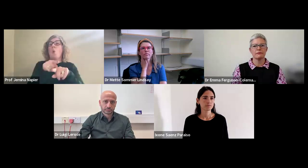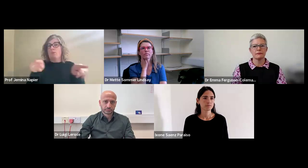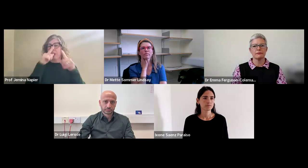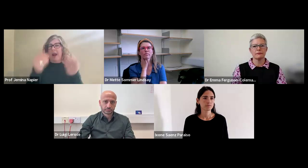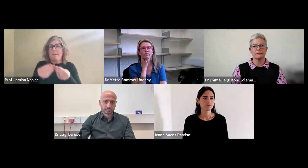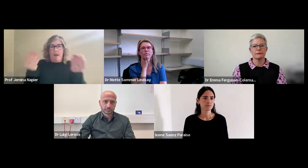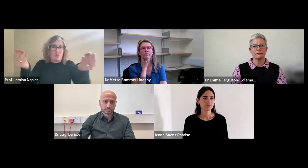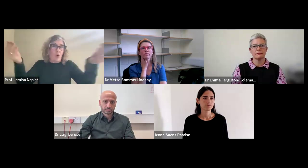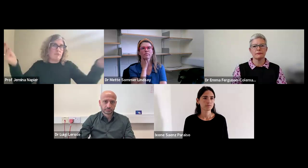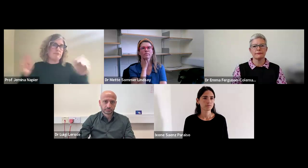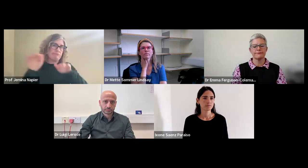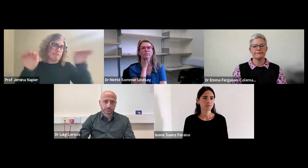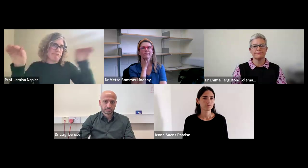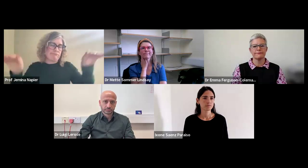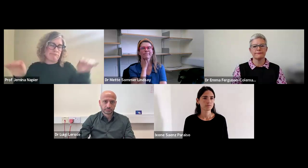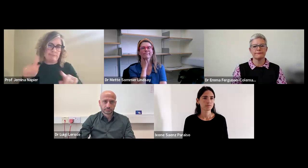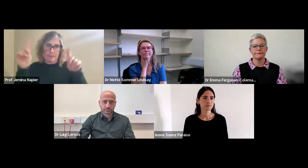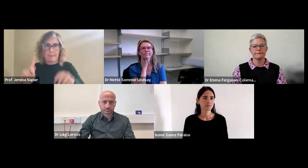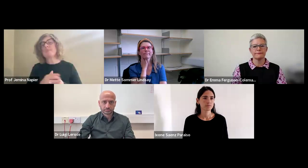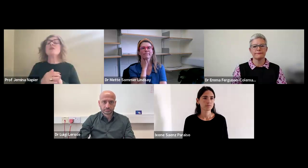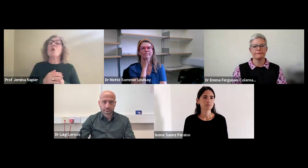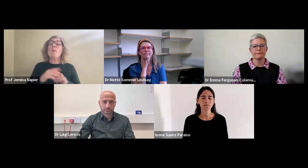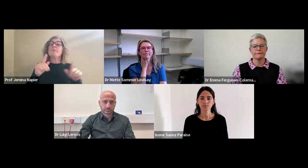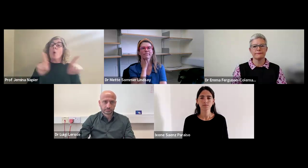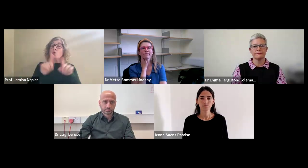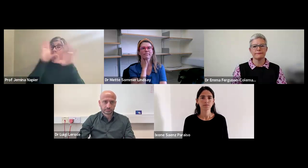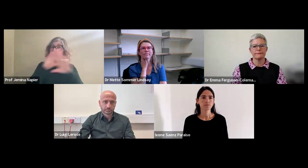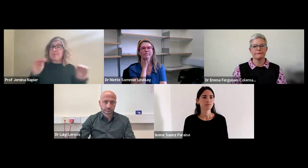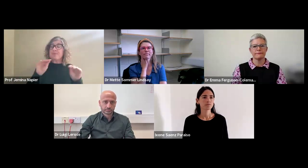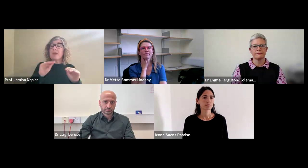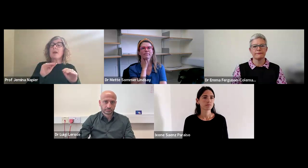that this will be available after the fact and please pass on that message to everybody that